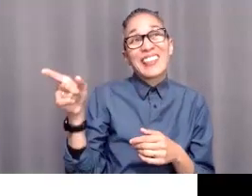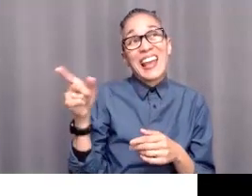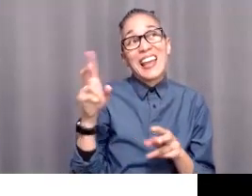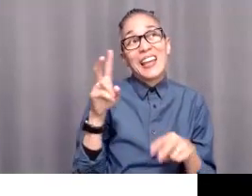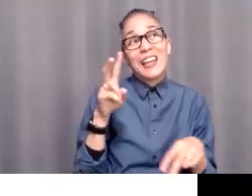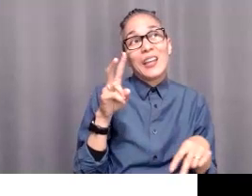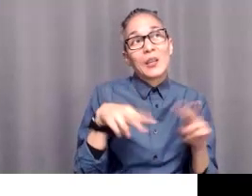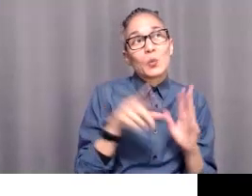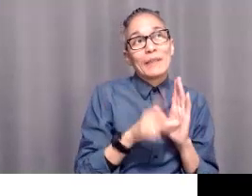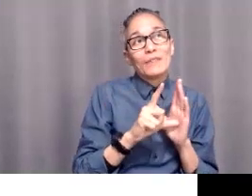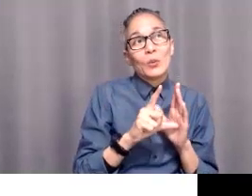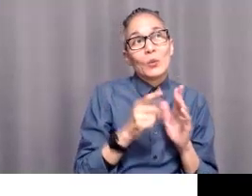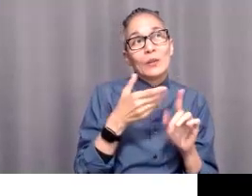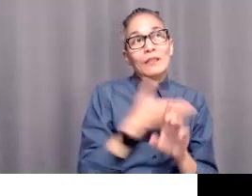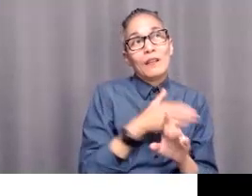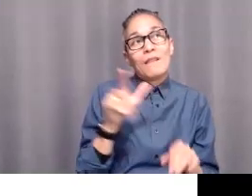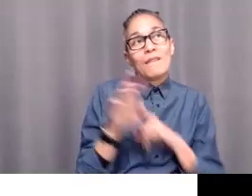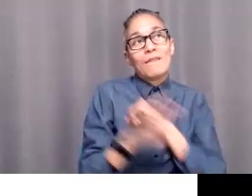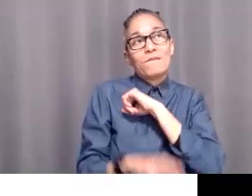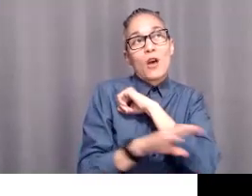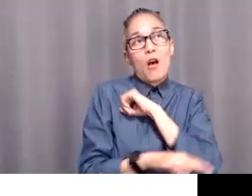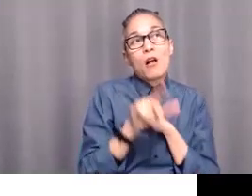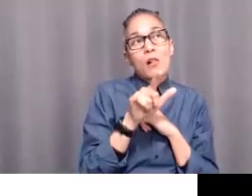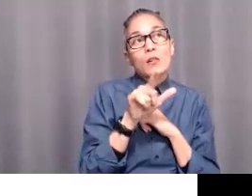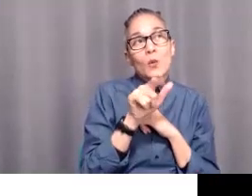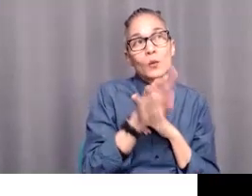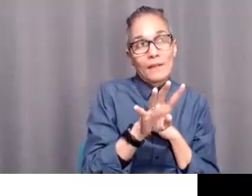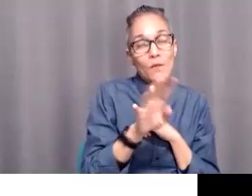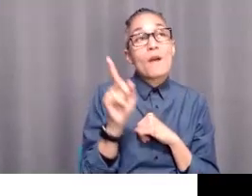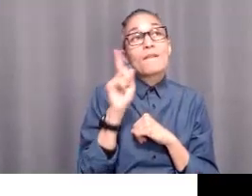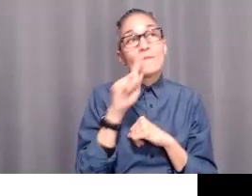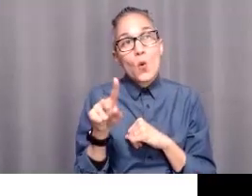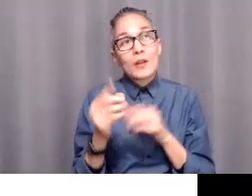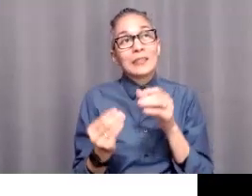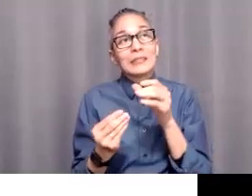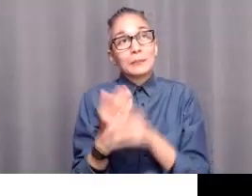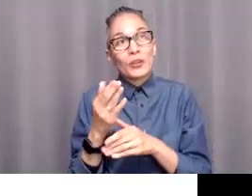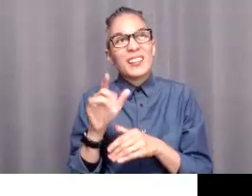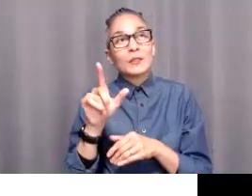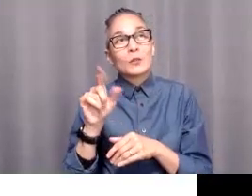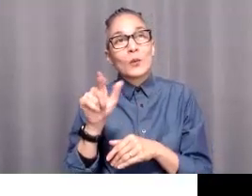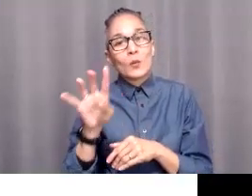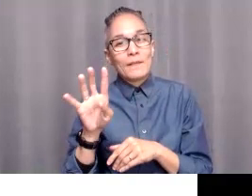24 for spring 24 courses. Okay.